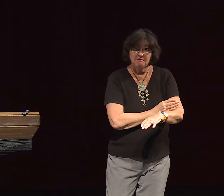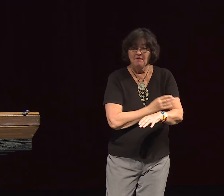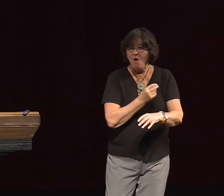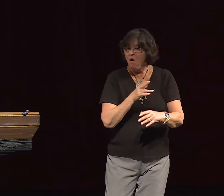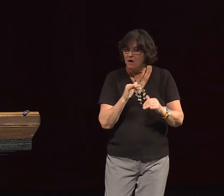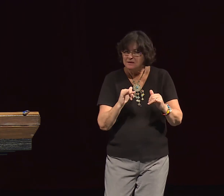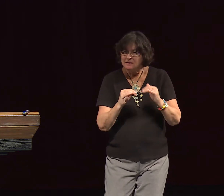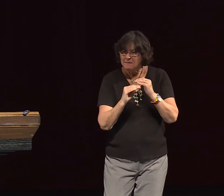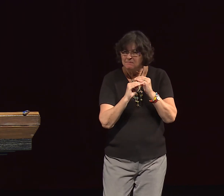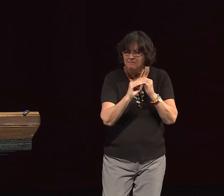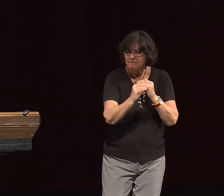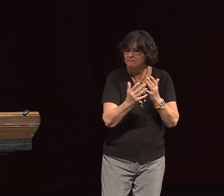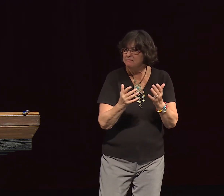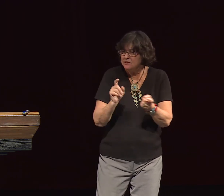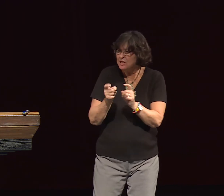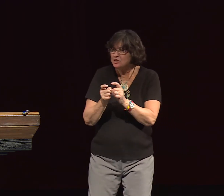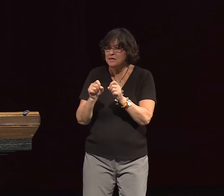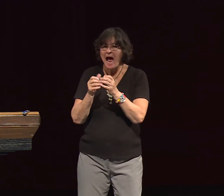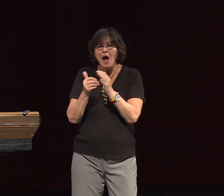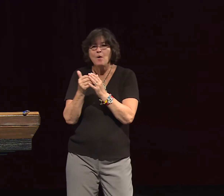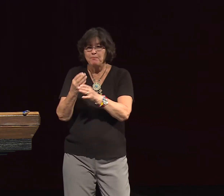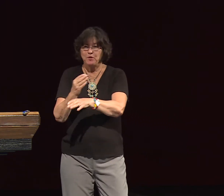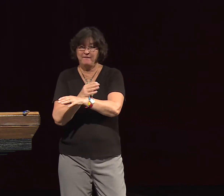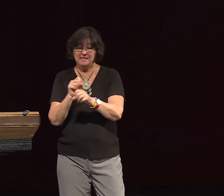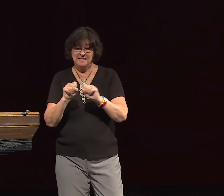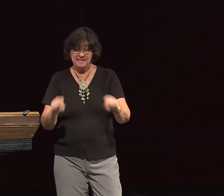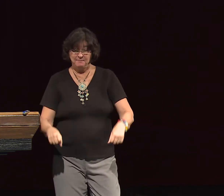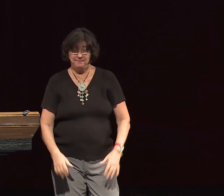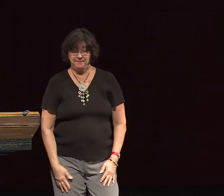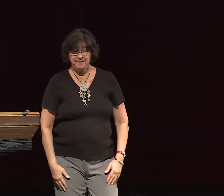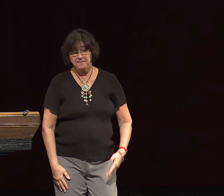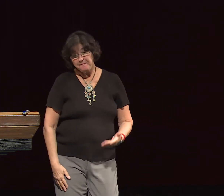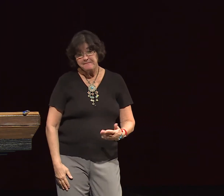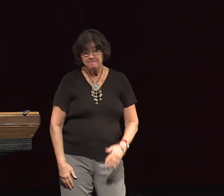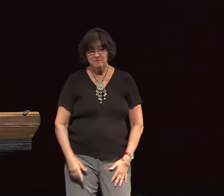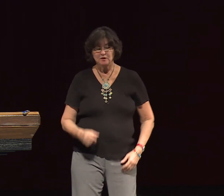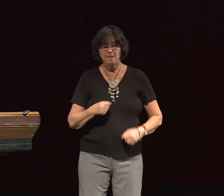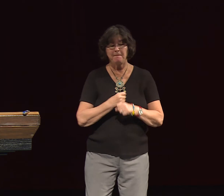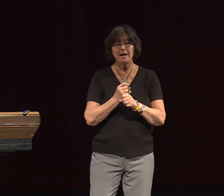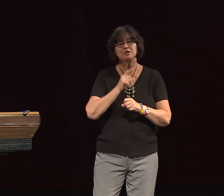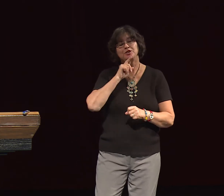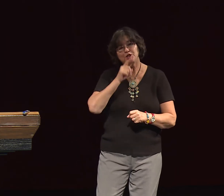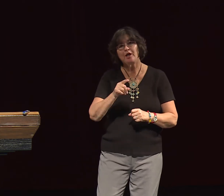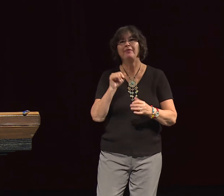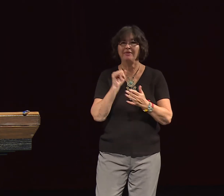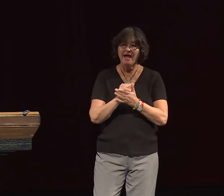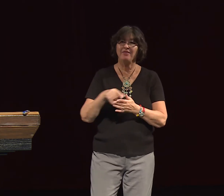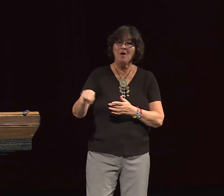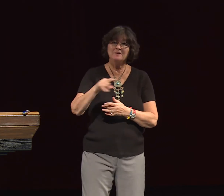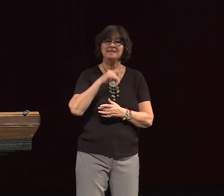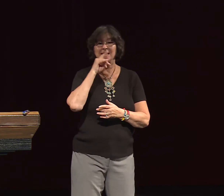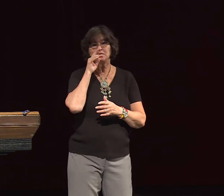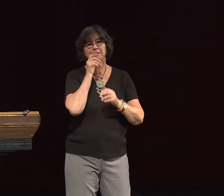If they seem to be stagnant, that means that we need to provide some intervention.